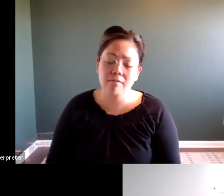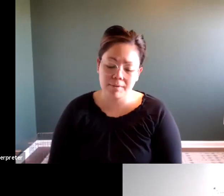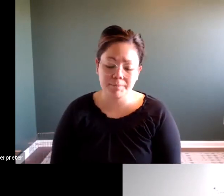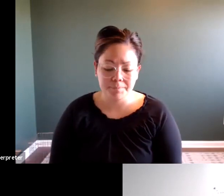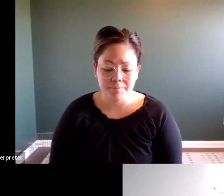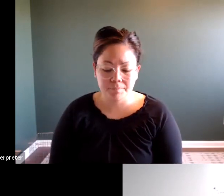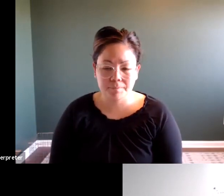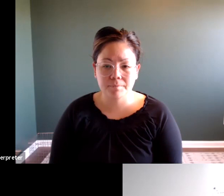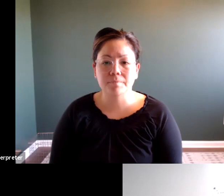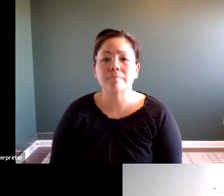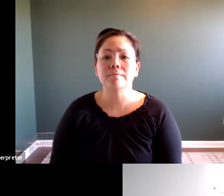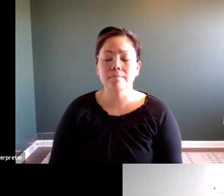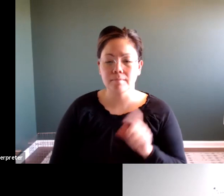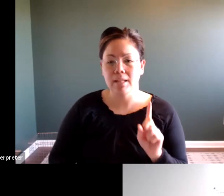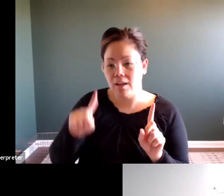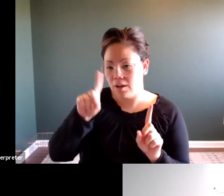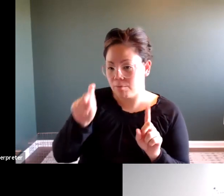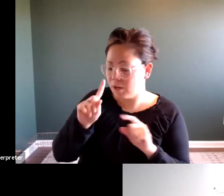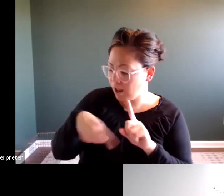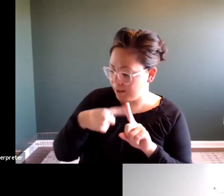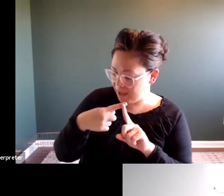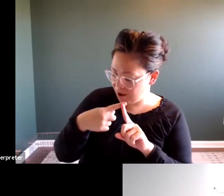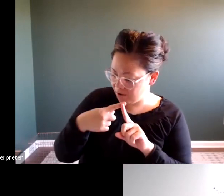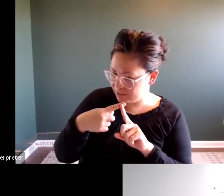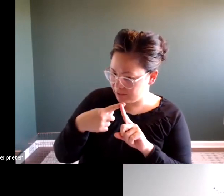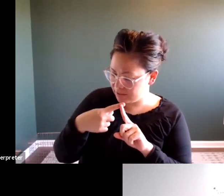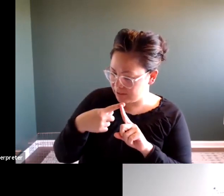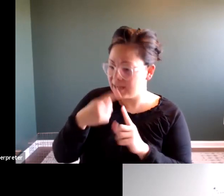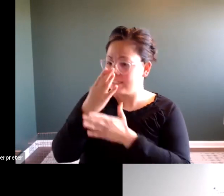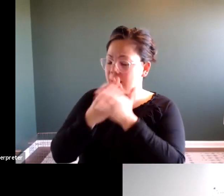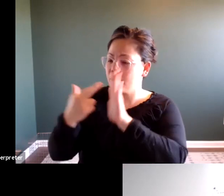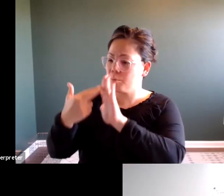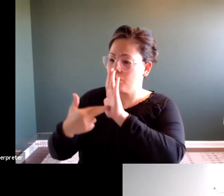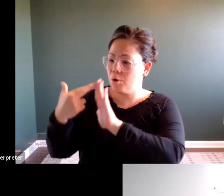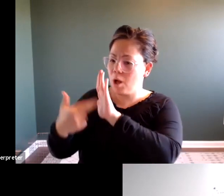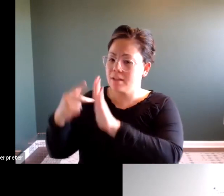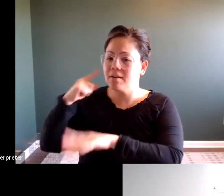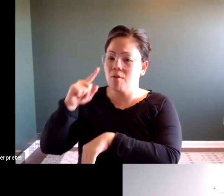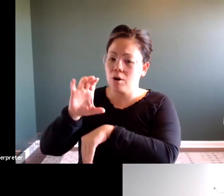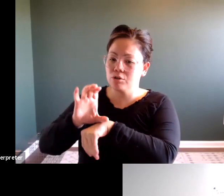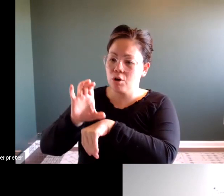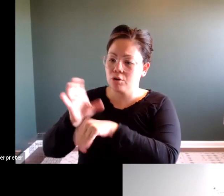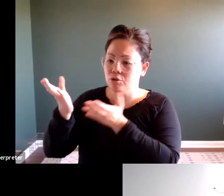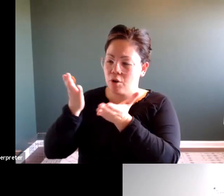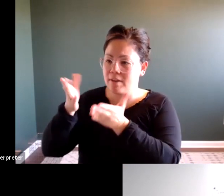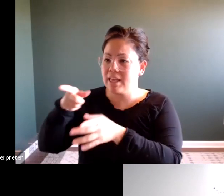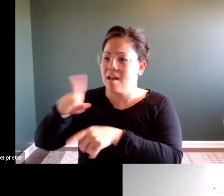I have a question here about that some of the guidelines for church services are different in numbers